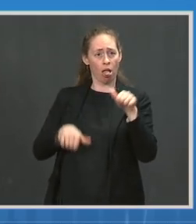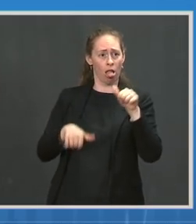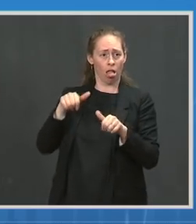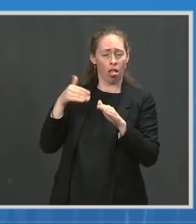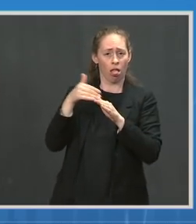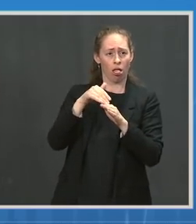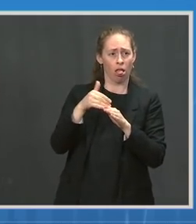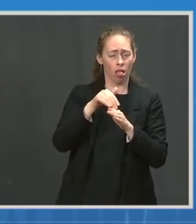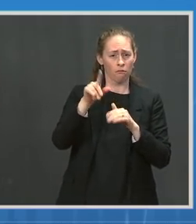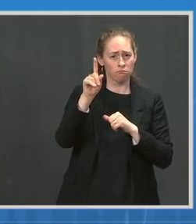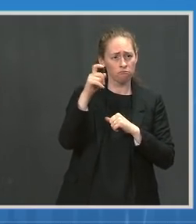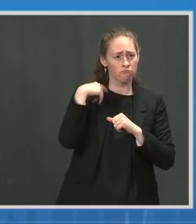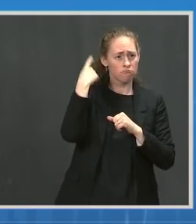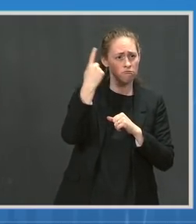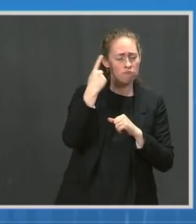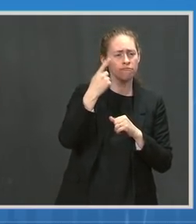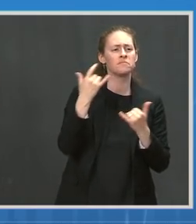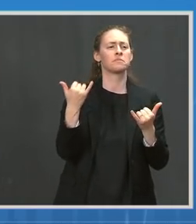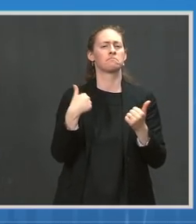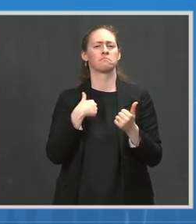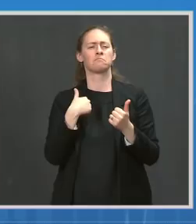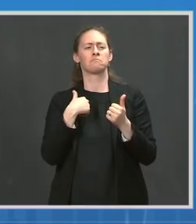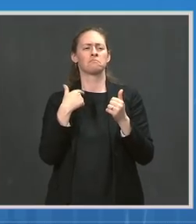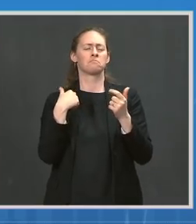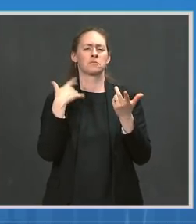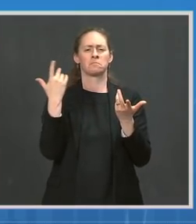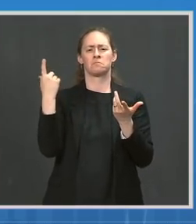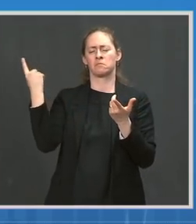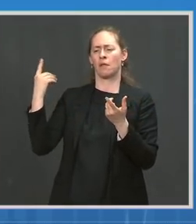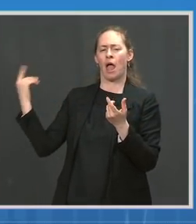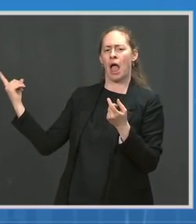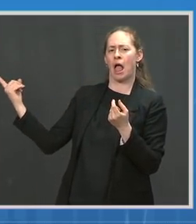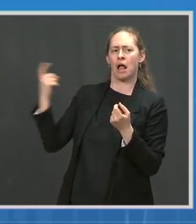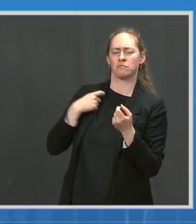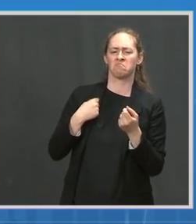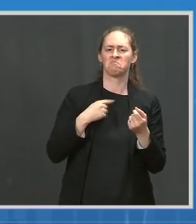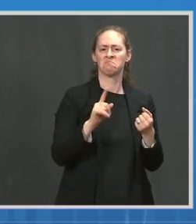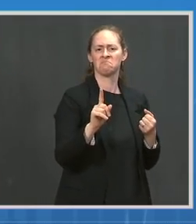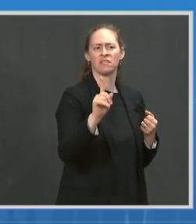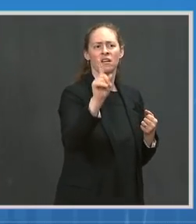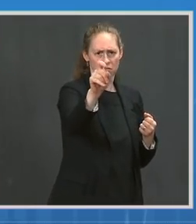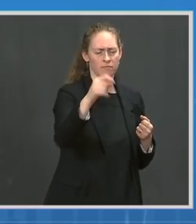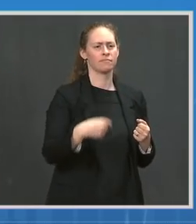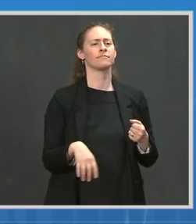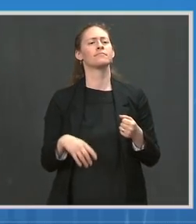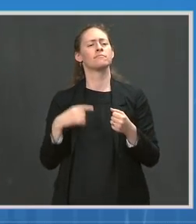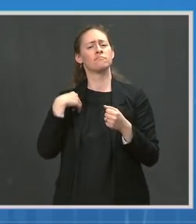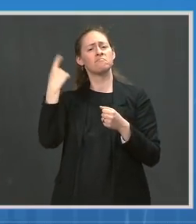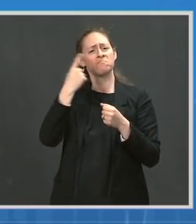Rob, who asks: With surging cases again in many places and now even deaths rising again,